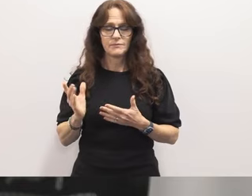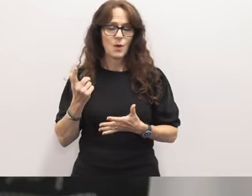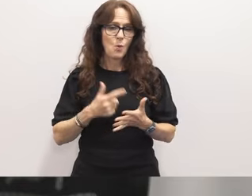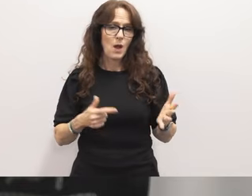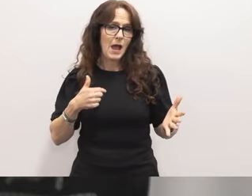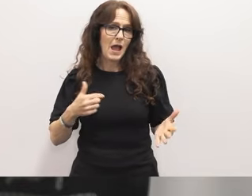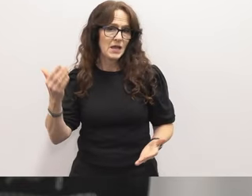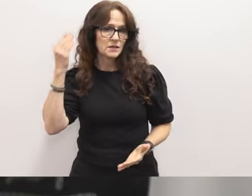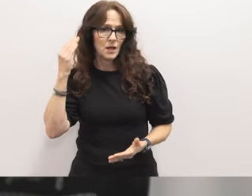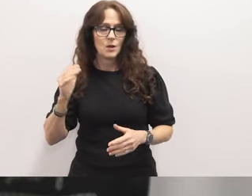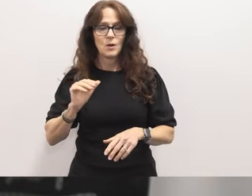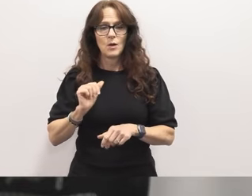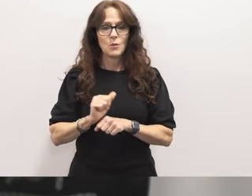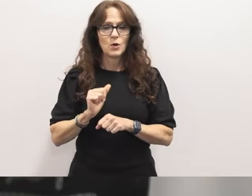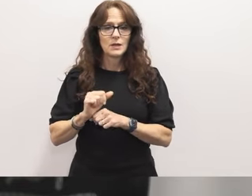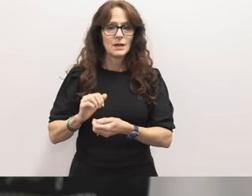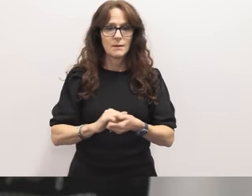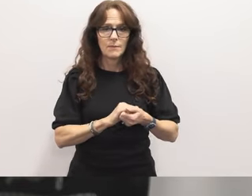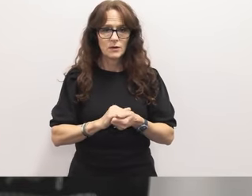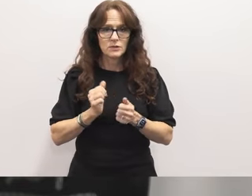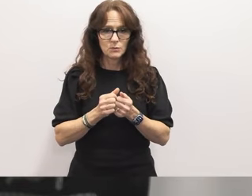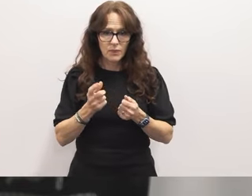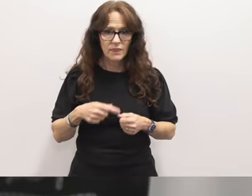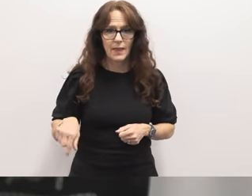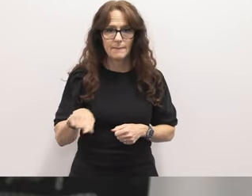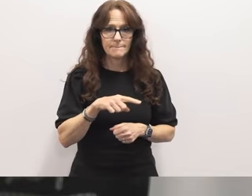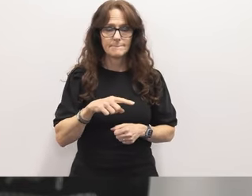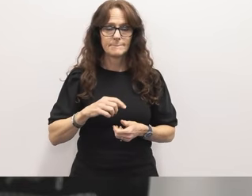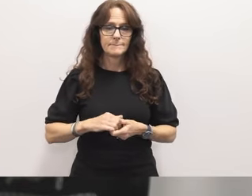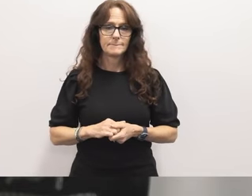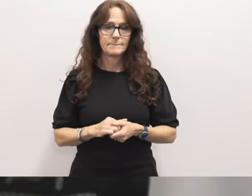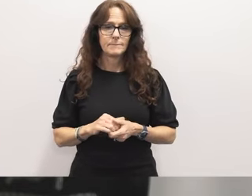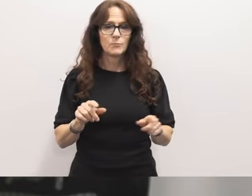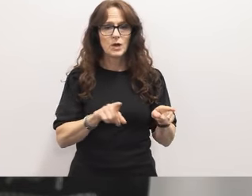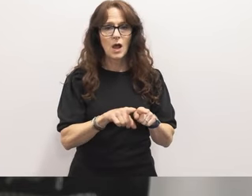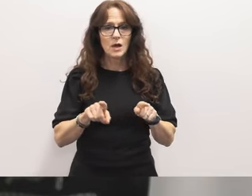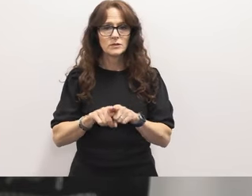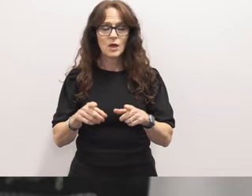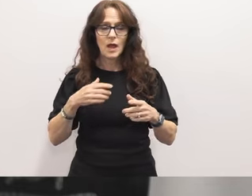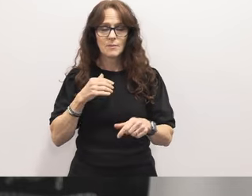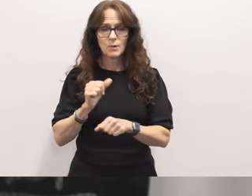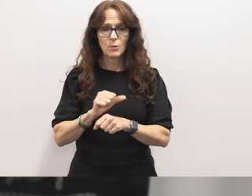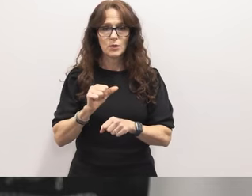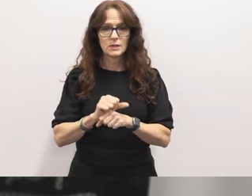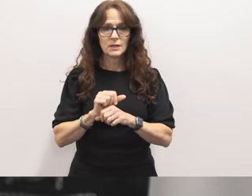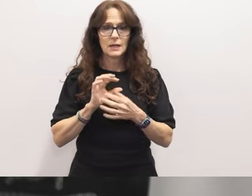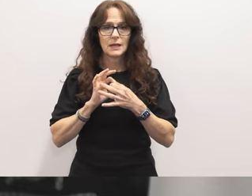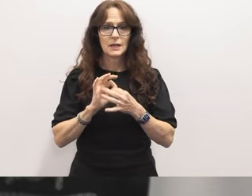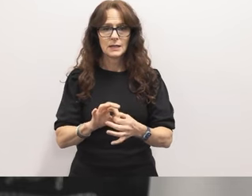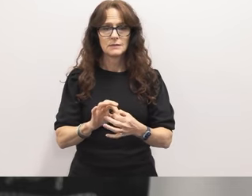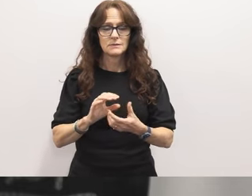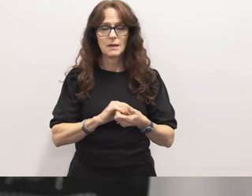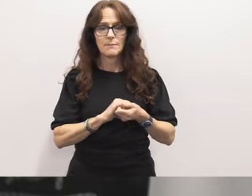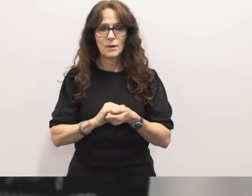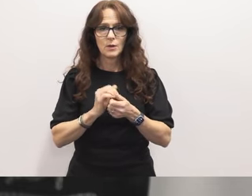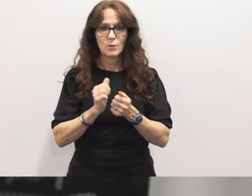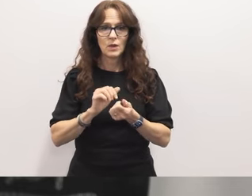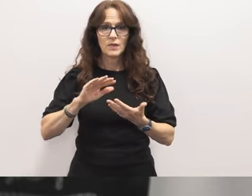and working in partnership with them, we also have been working on connections and partnerships with communities.